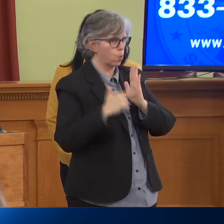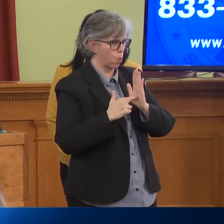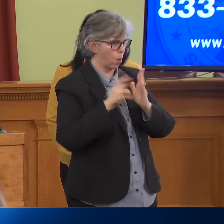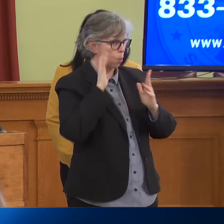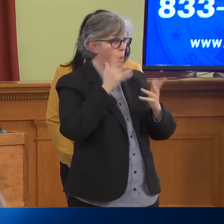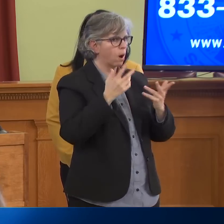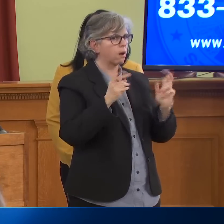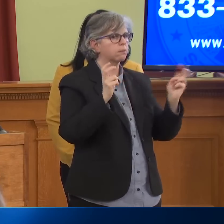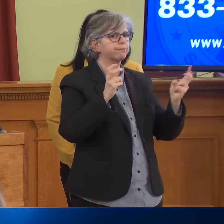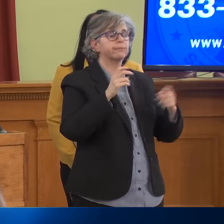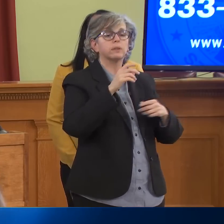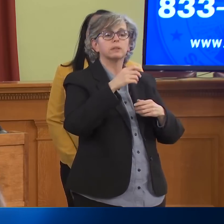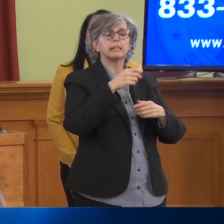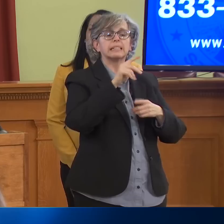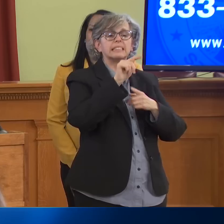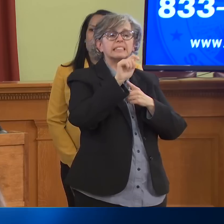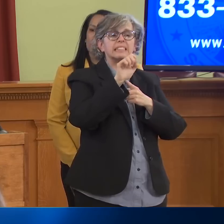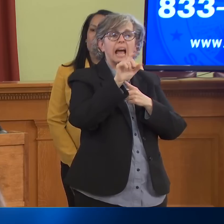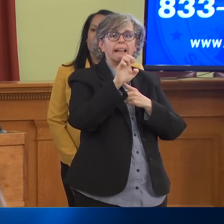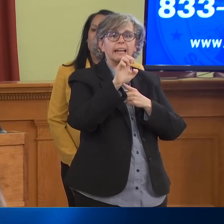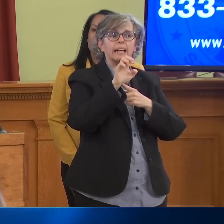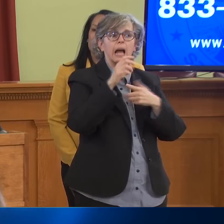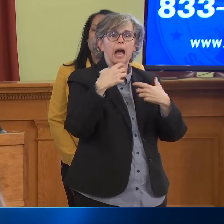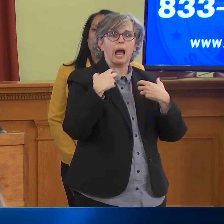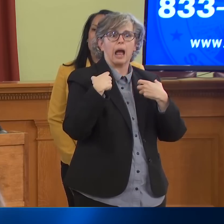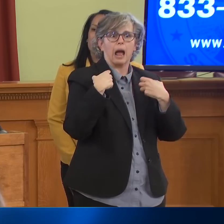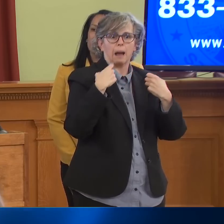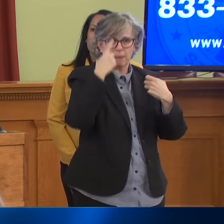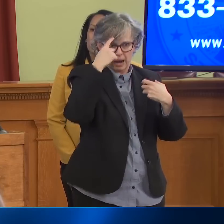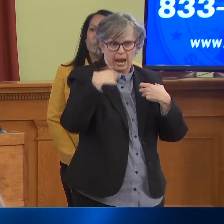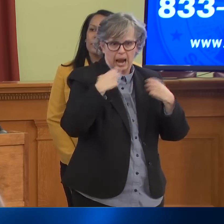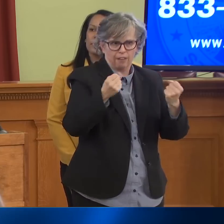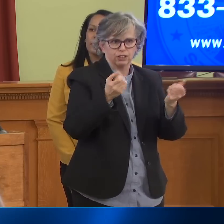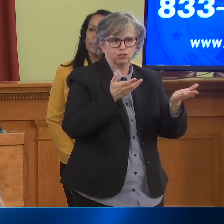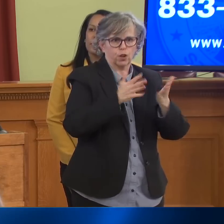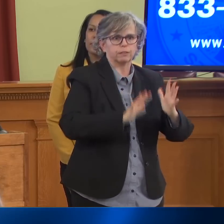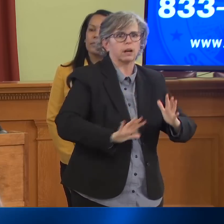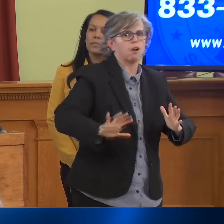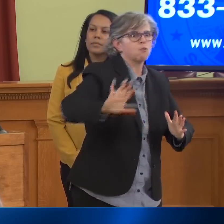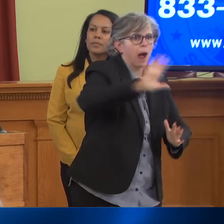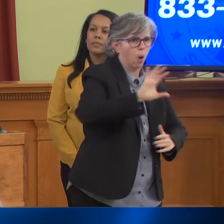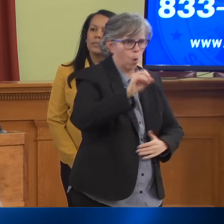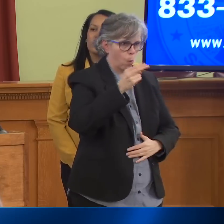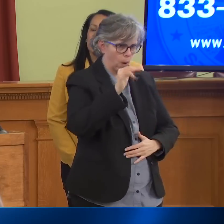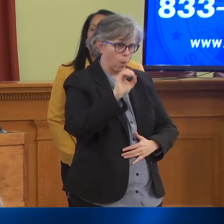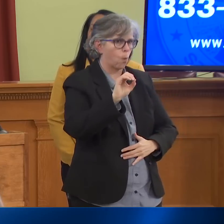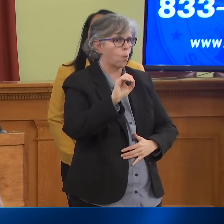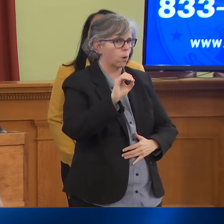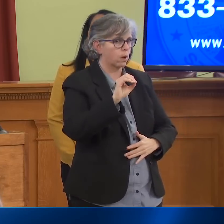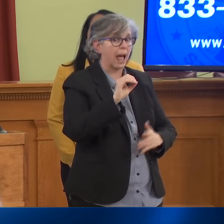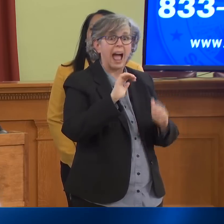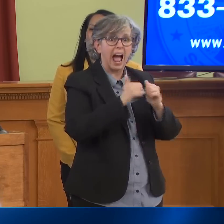ABUSE ORDERS DISORDERS. THIS WILL ALLOW COMPLETE GEOGRAPHICAL COVERAGE OF